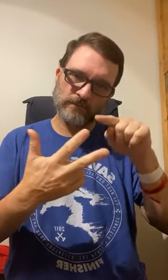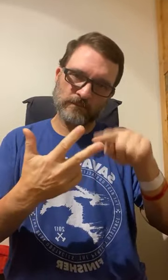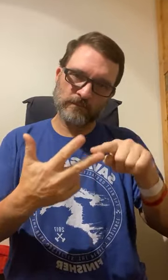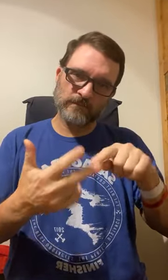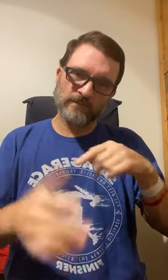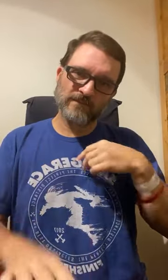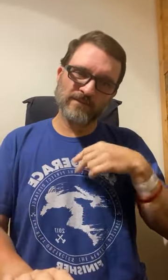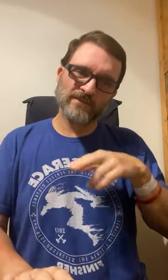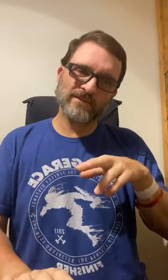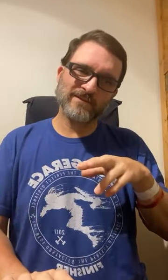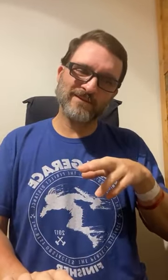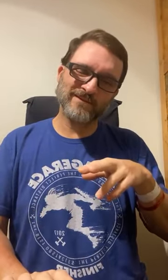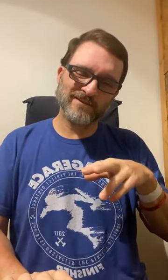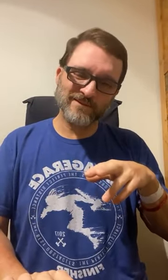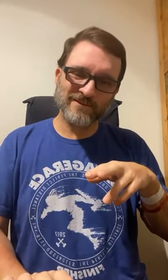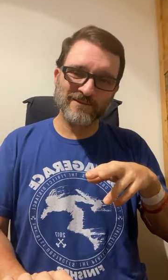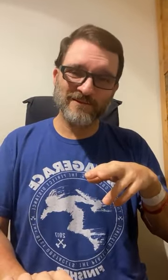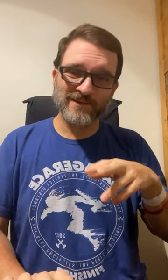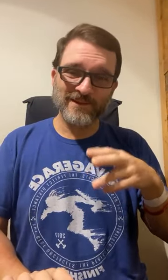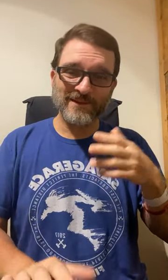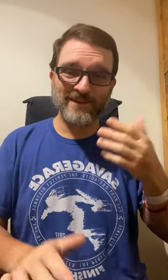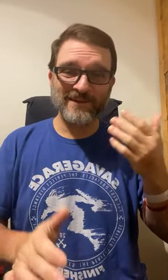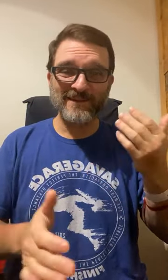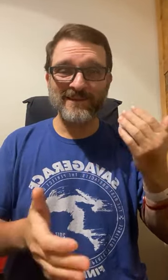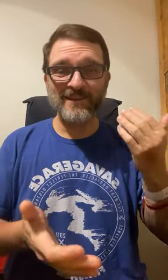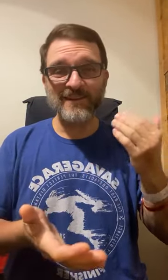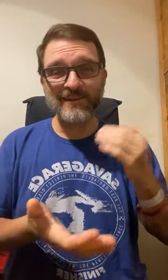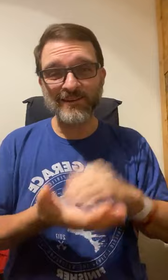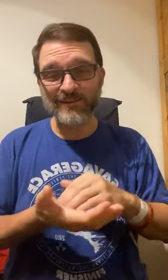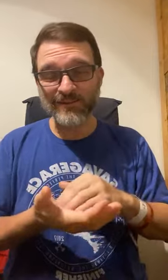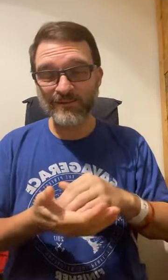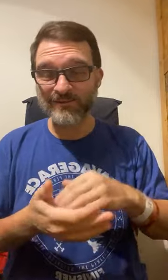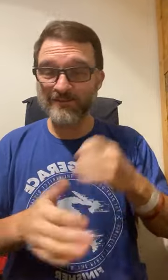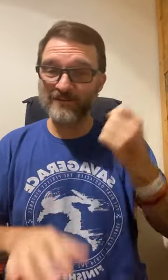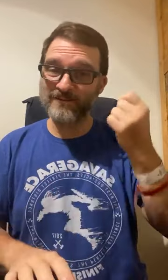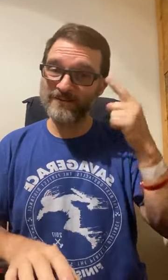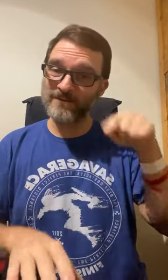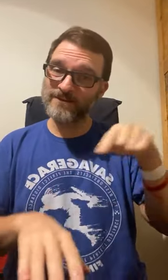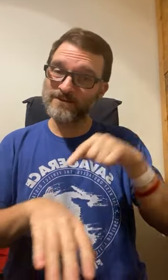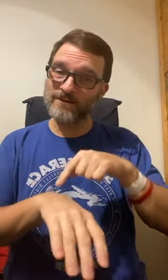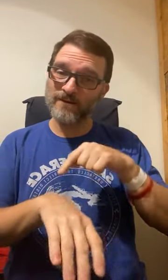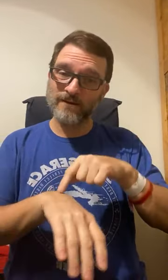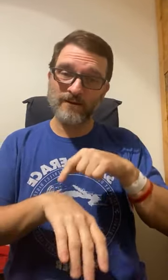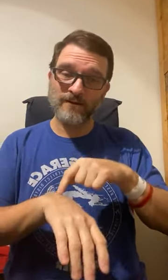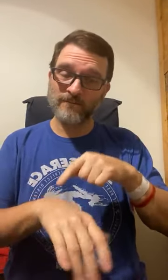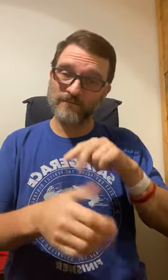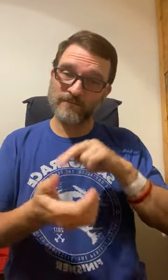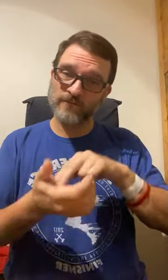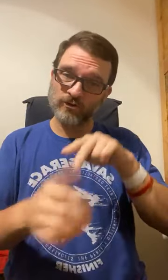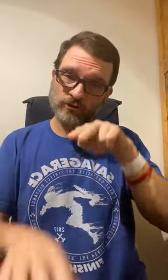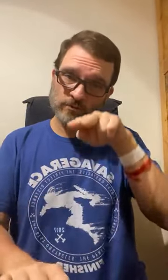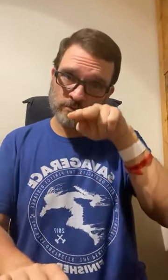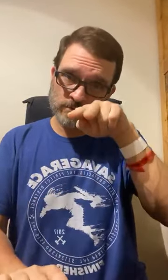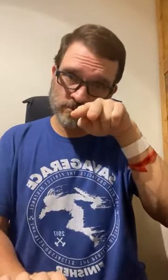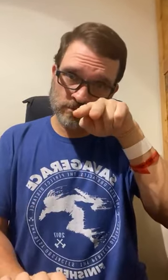They gave me the same 3 medicine. I thought "Uh-oh! all that again?"